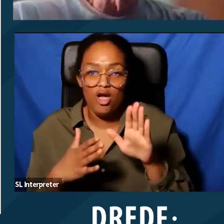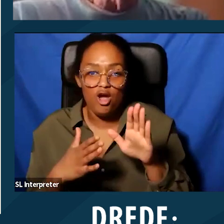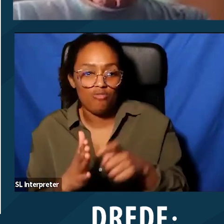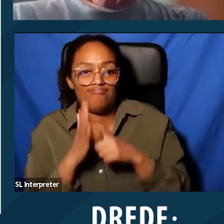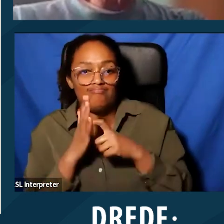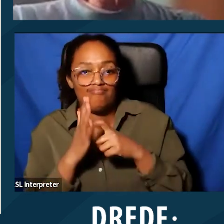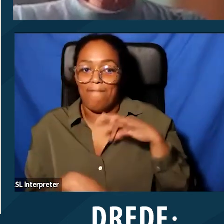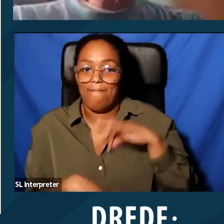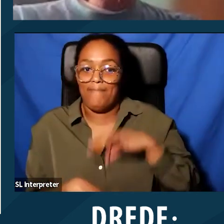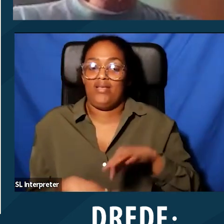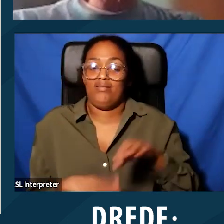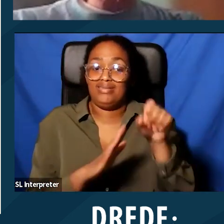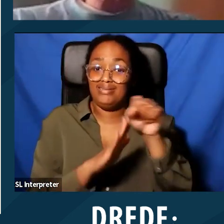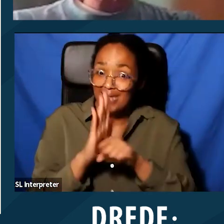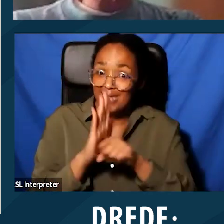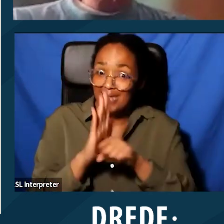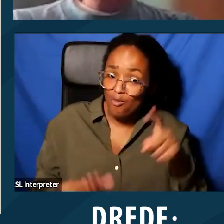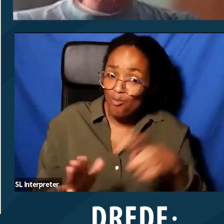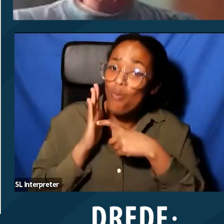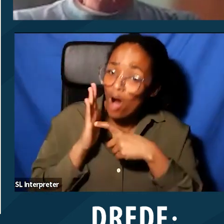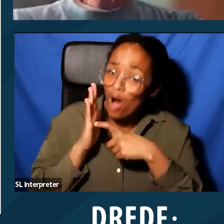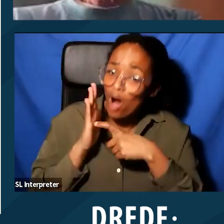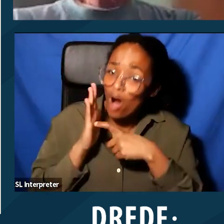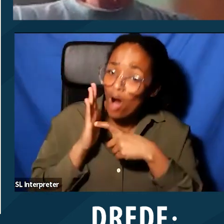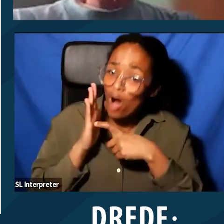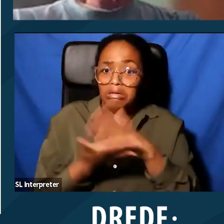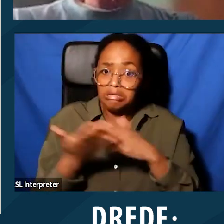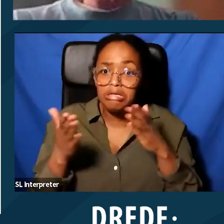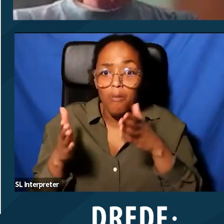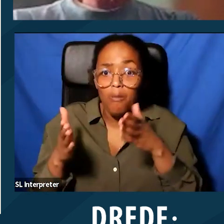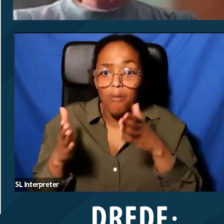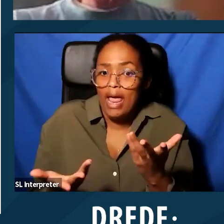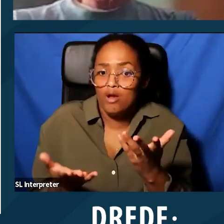So, I mean, from a human and financial perspective there, it just so doesn't make sense,